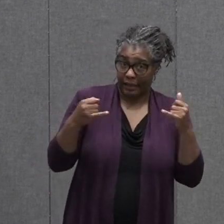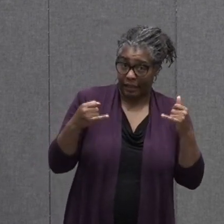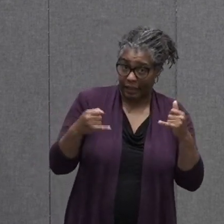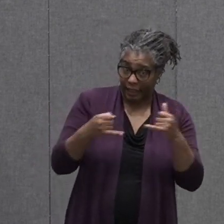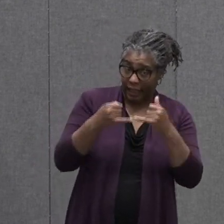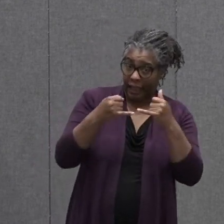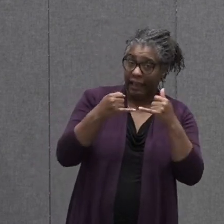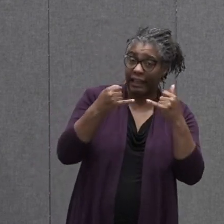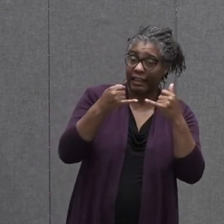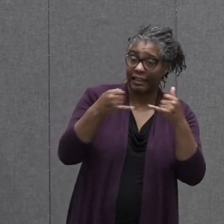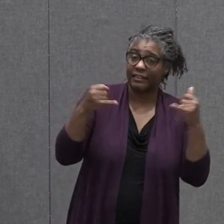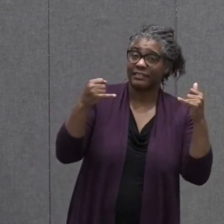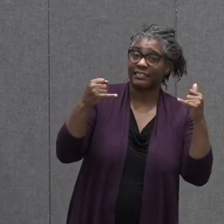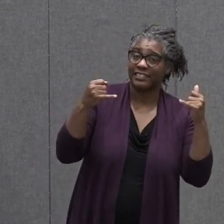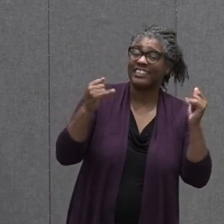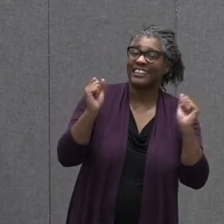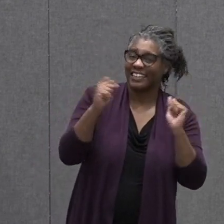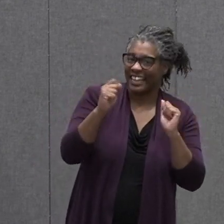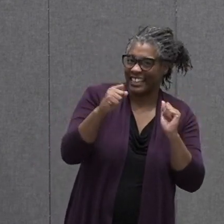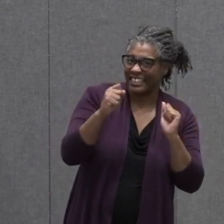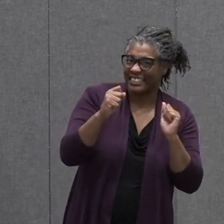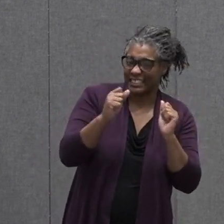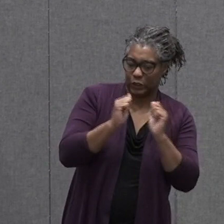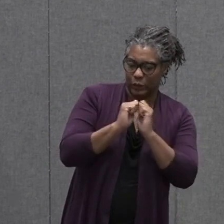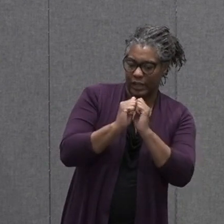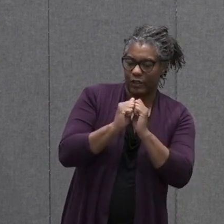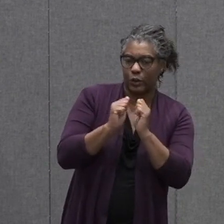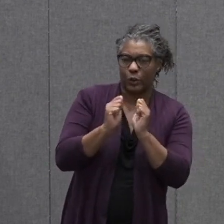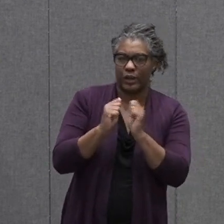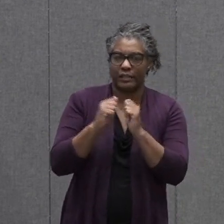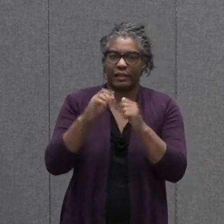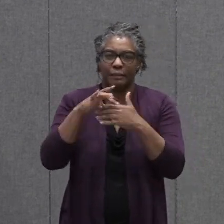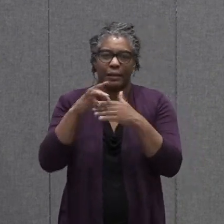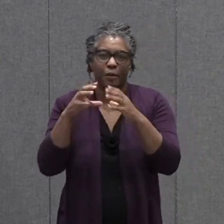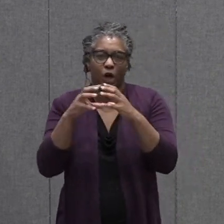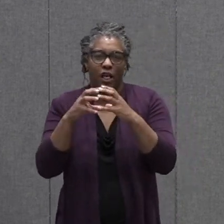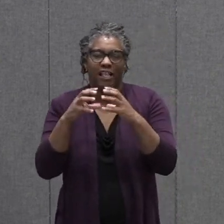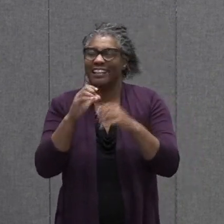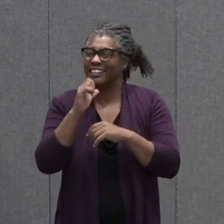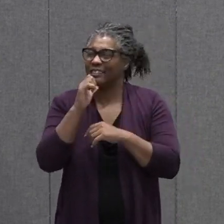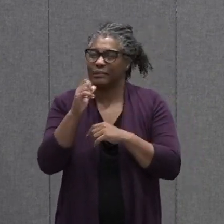Then Peanut Butter saw another someone sitting under a tree and thought it was good